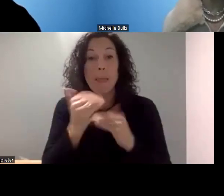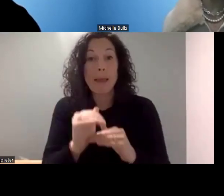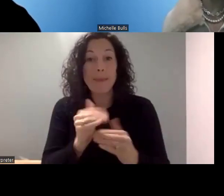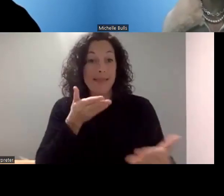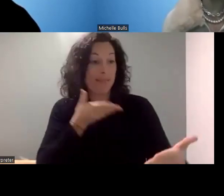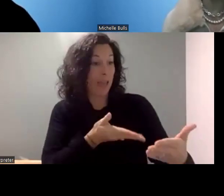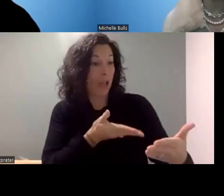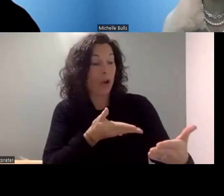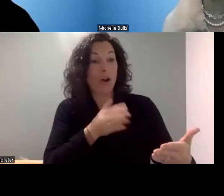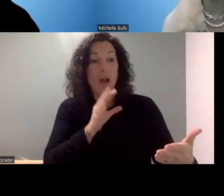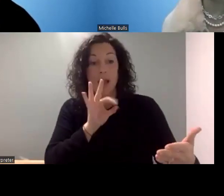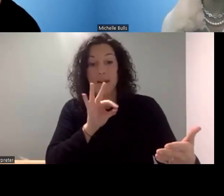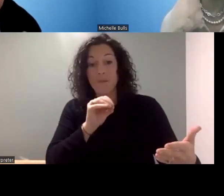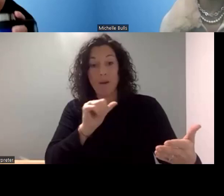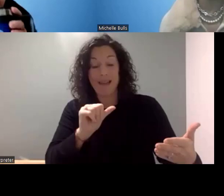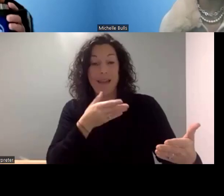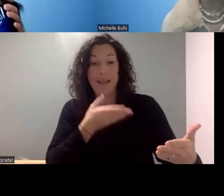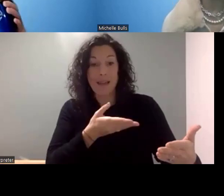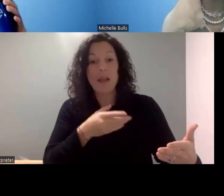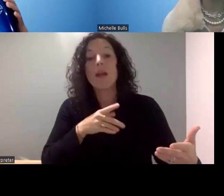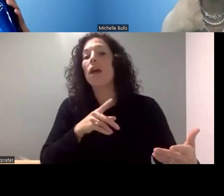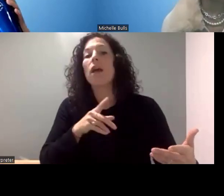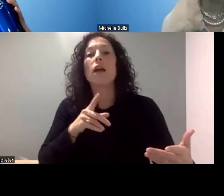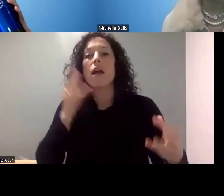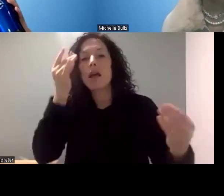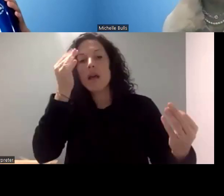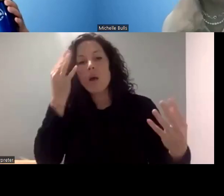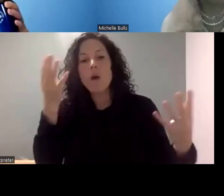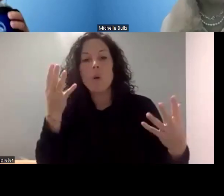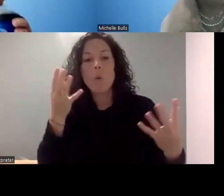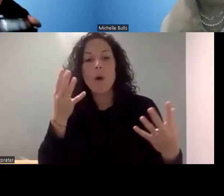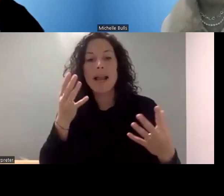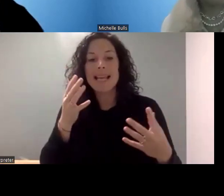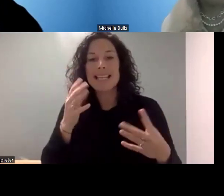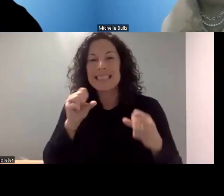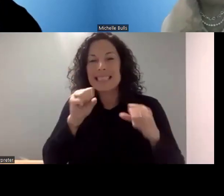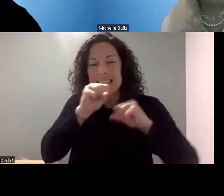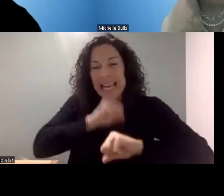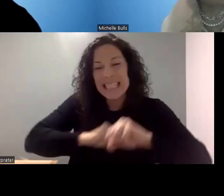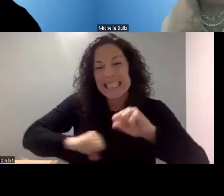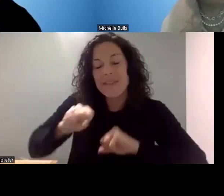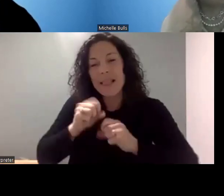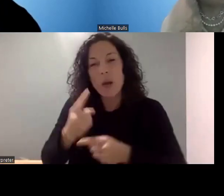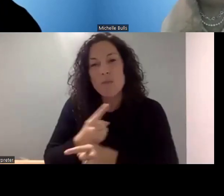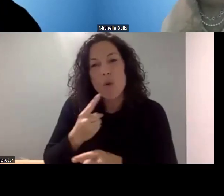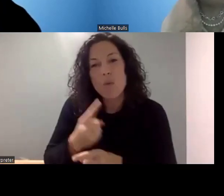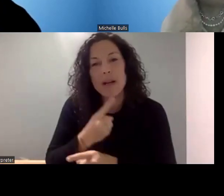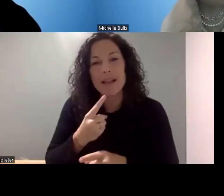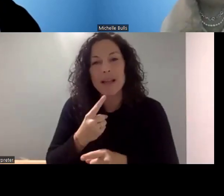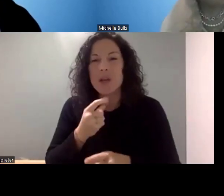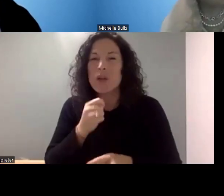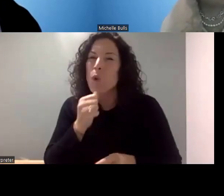the best thing to do is think about what's scientifically appropriate, right? You don't want to be requesting more funds